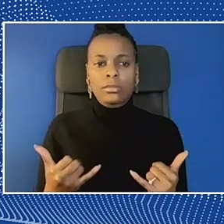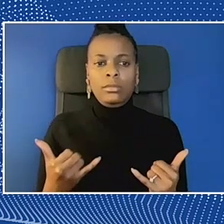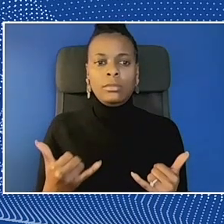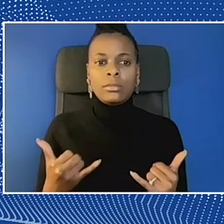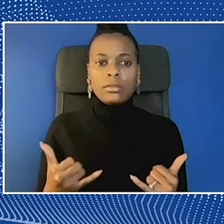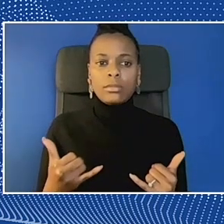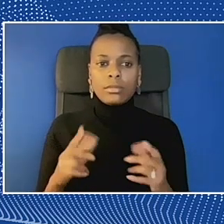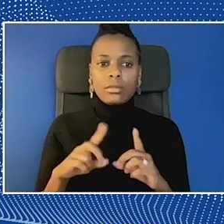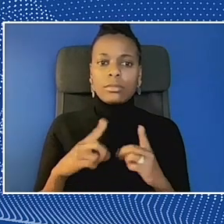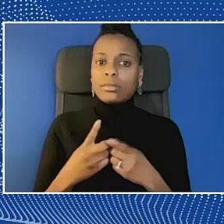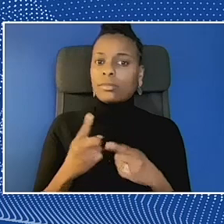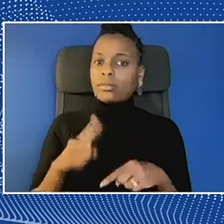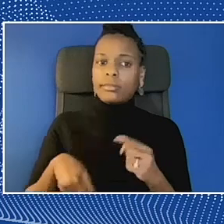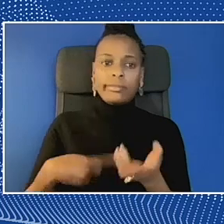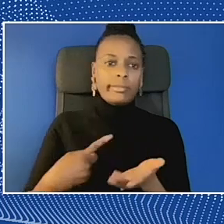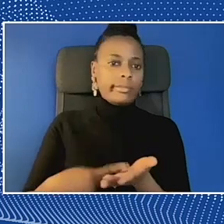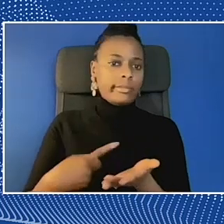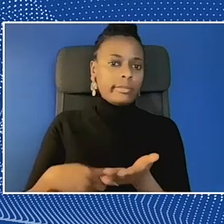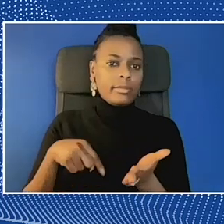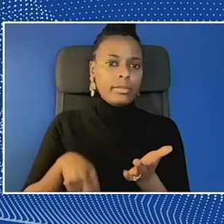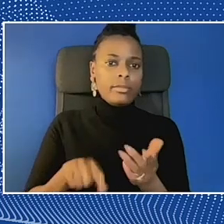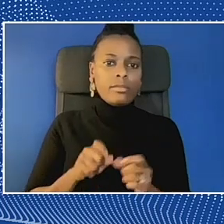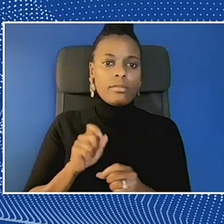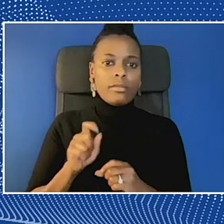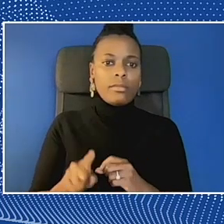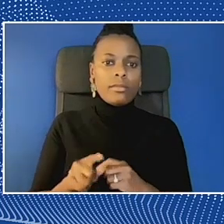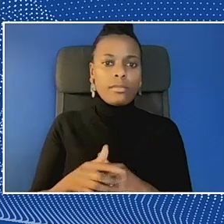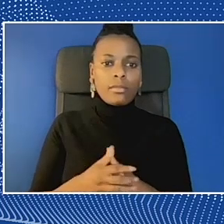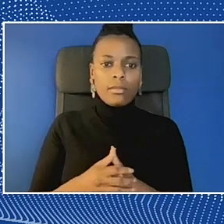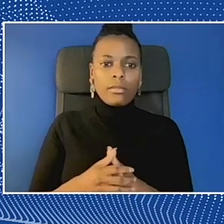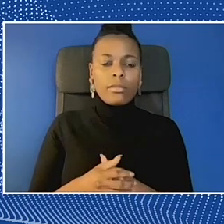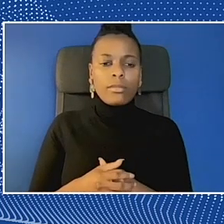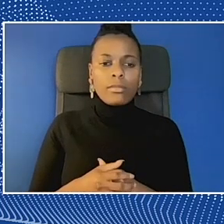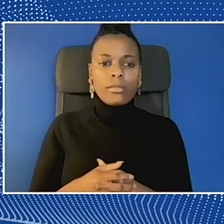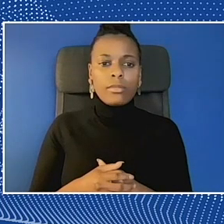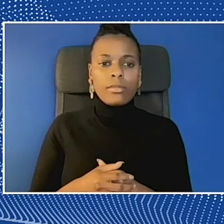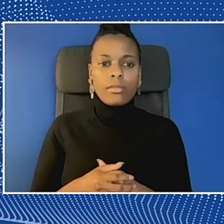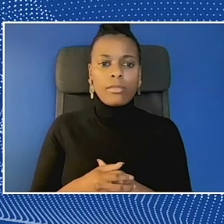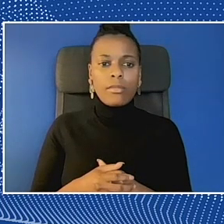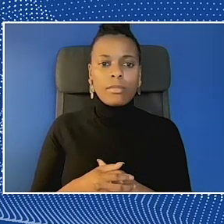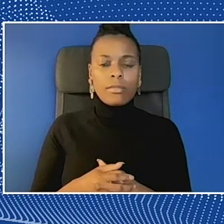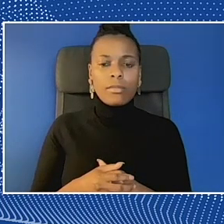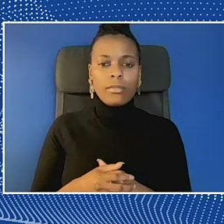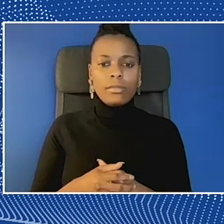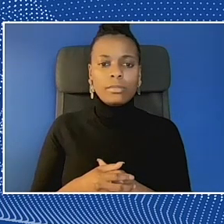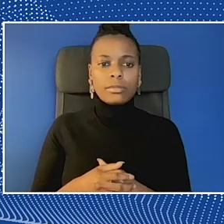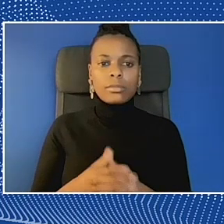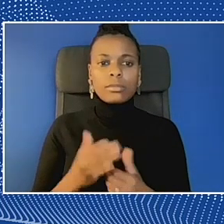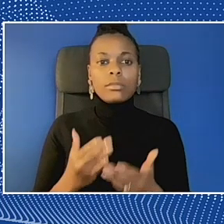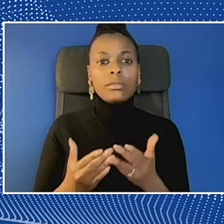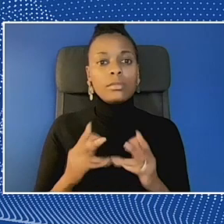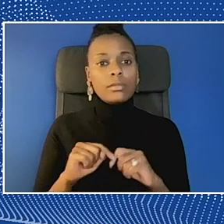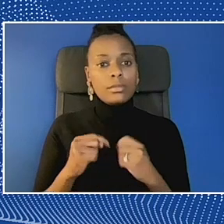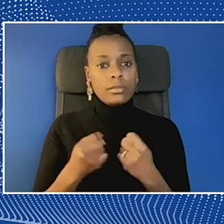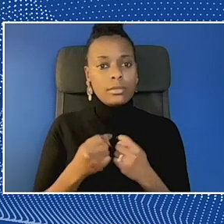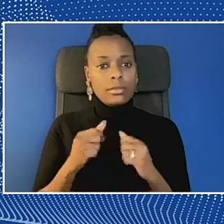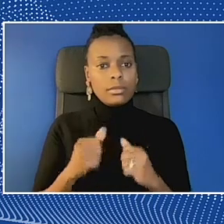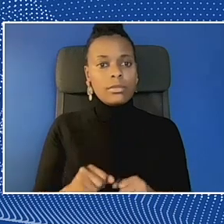to speak to this question. Perhaps the team can look at this and get